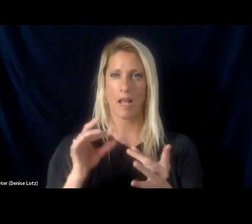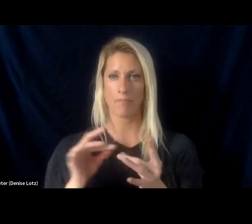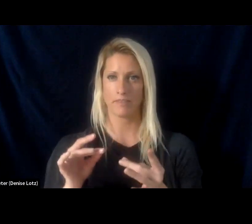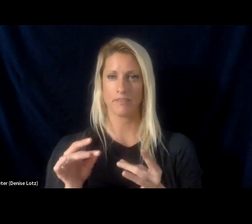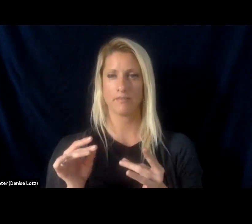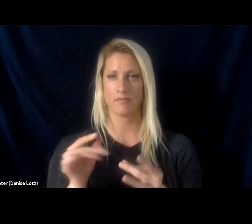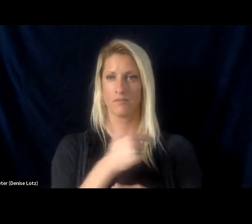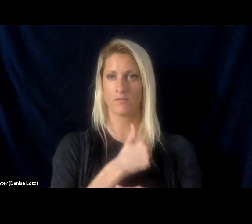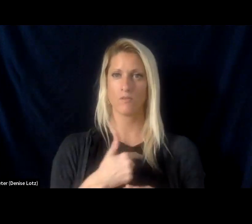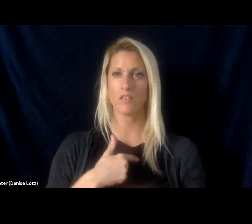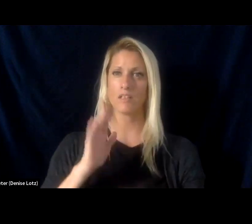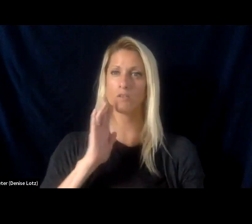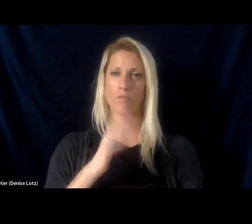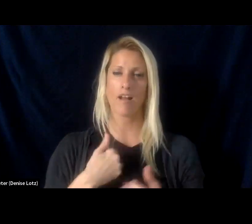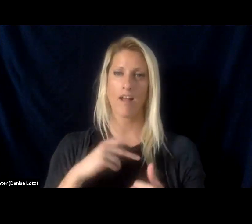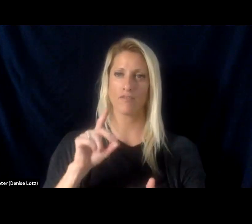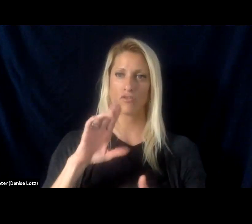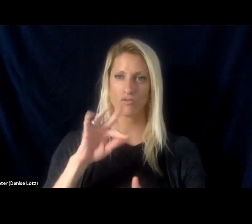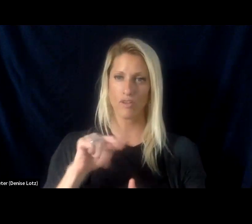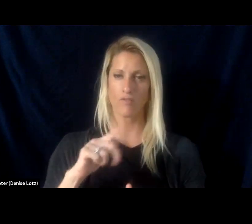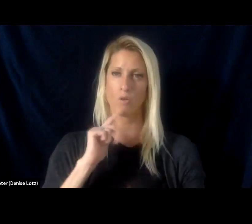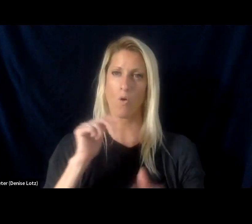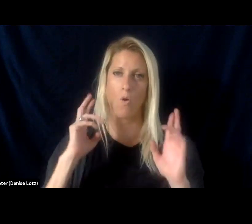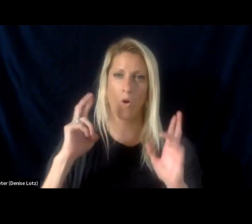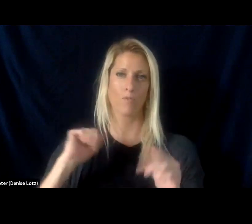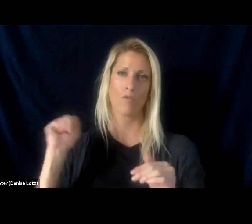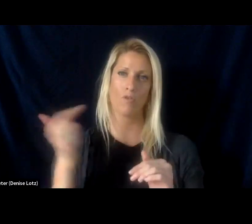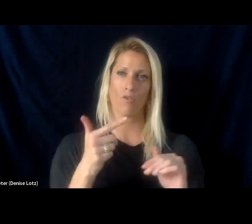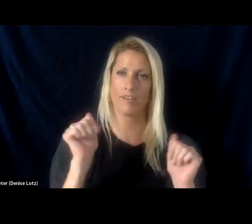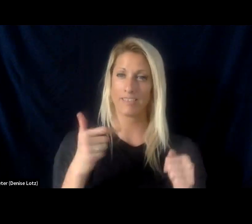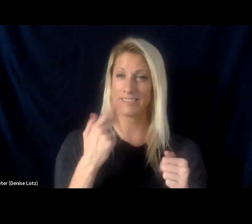we will launch our track, and you know, really hoping you all can say what else is missing